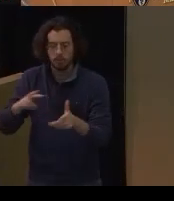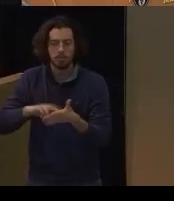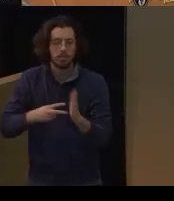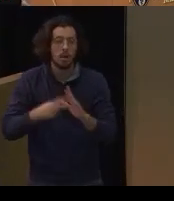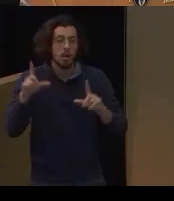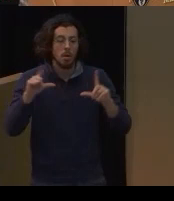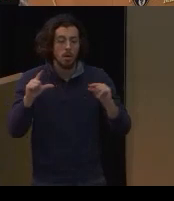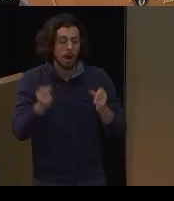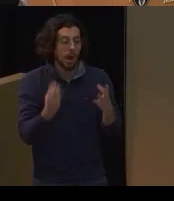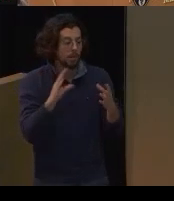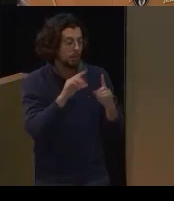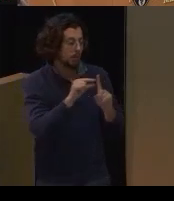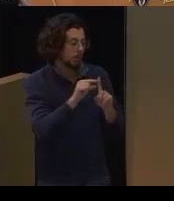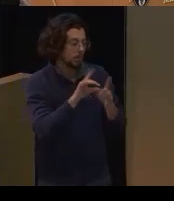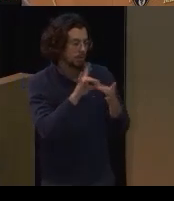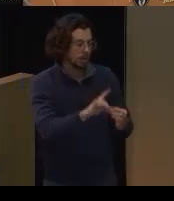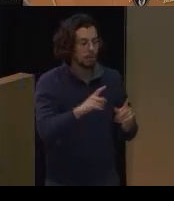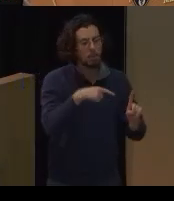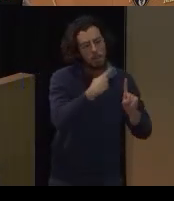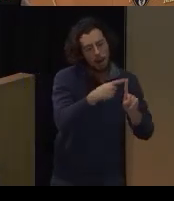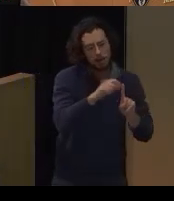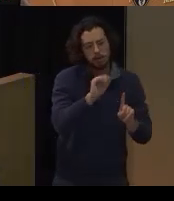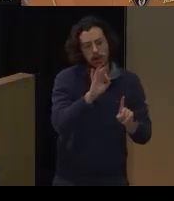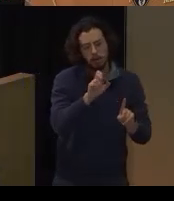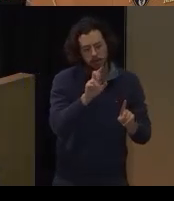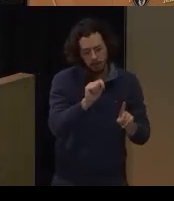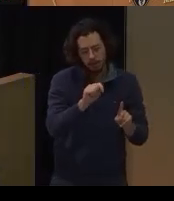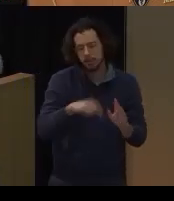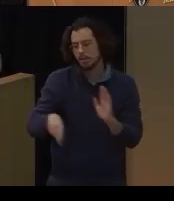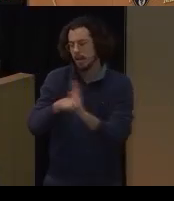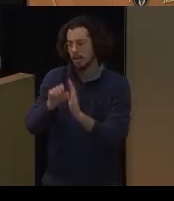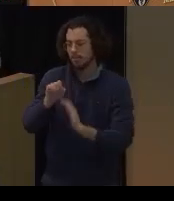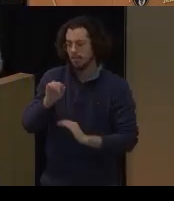that are related to positive affect negative affect social things things to do with work